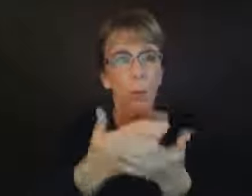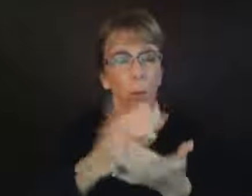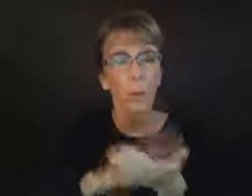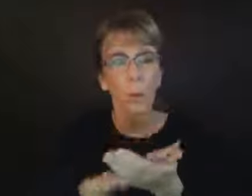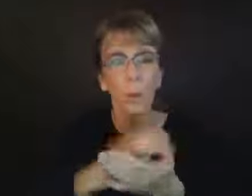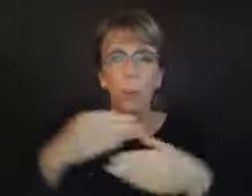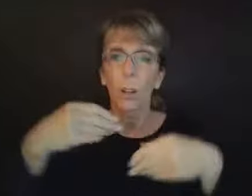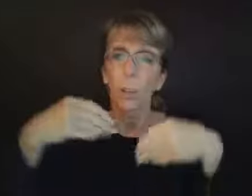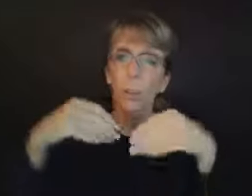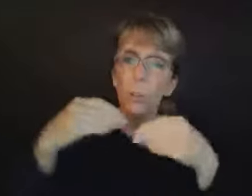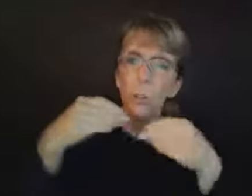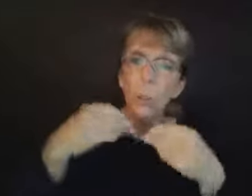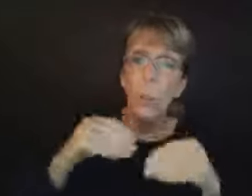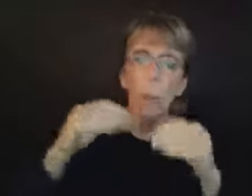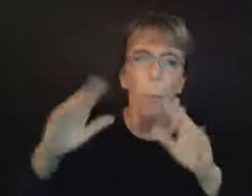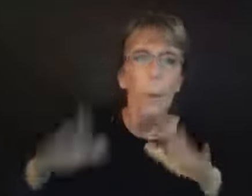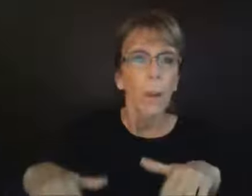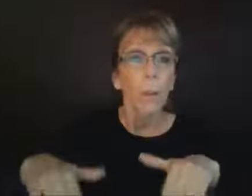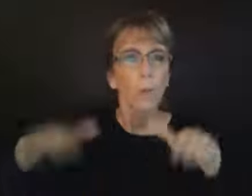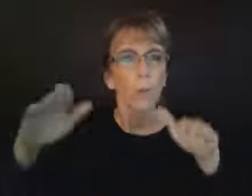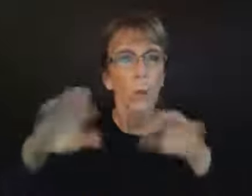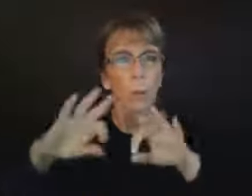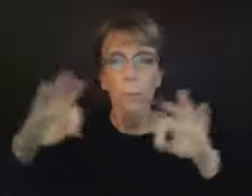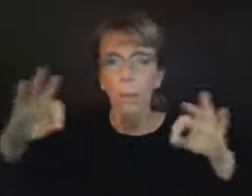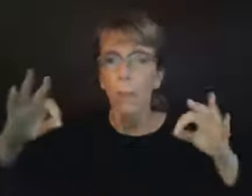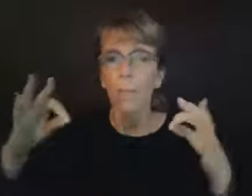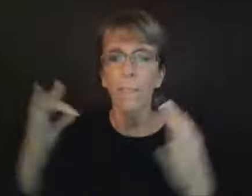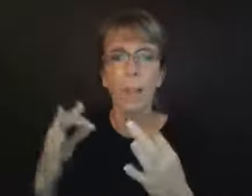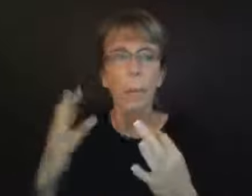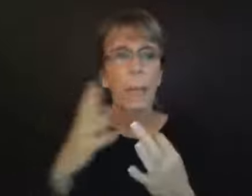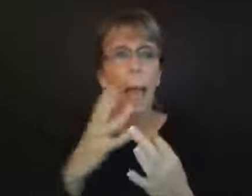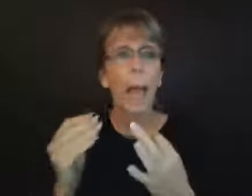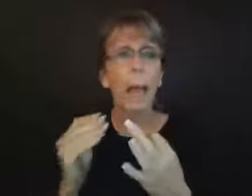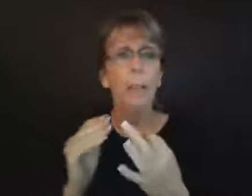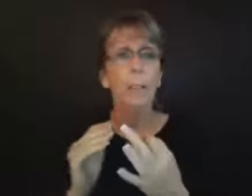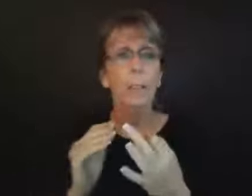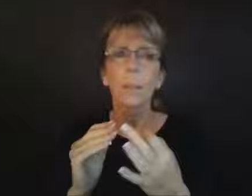cook, shop, raise their family,